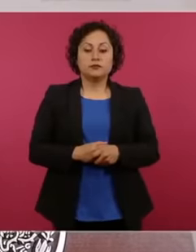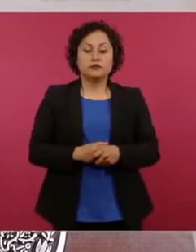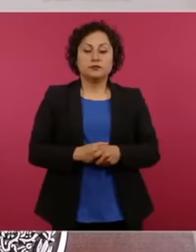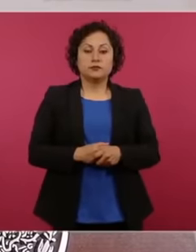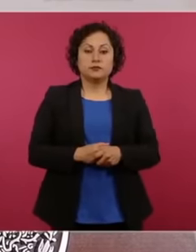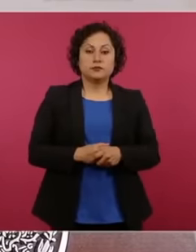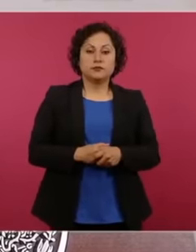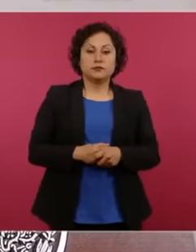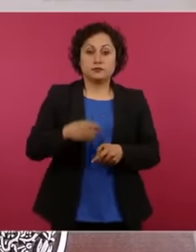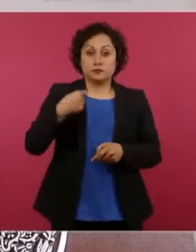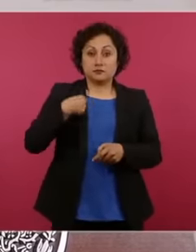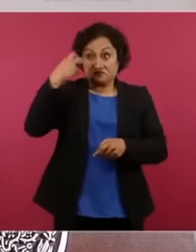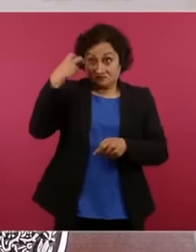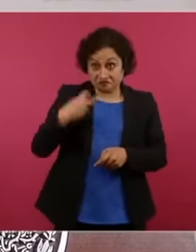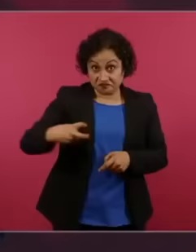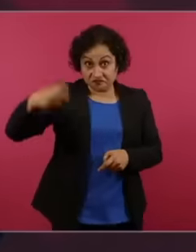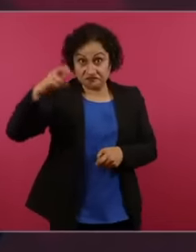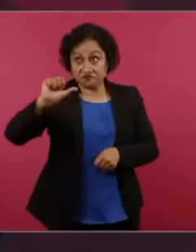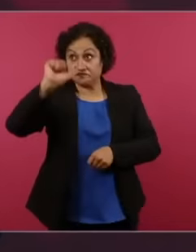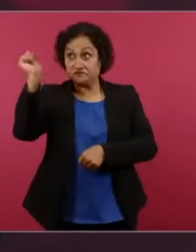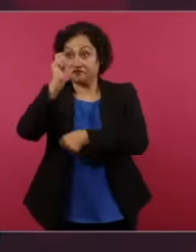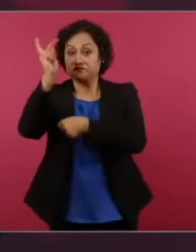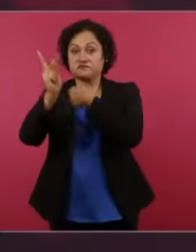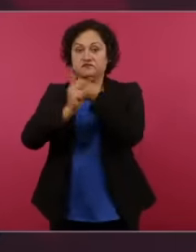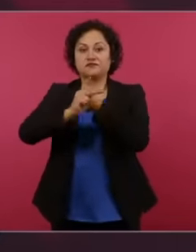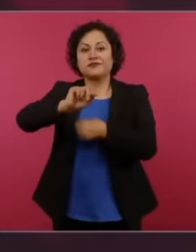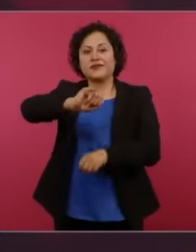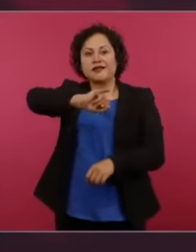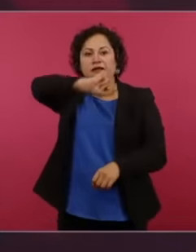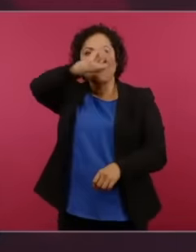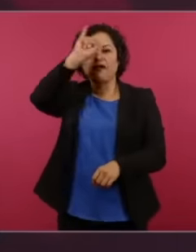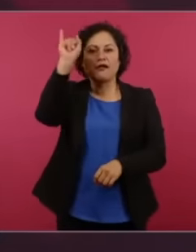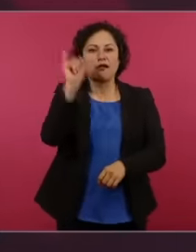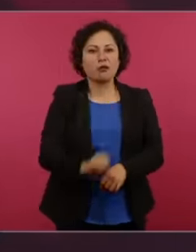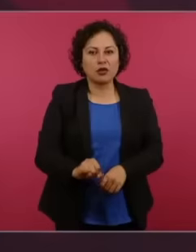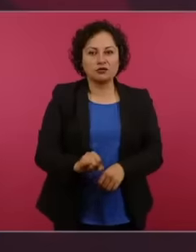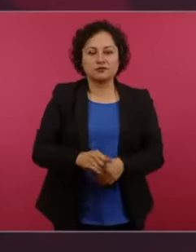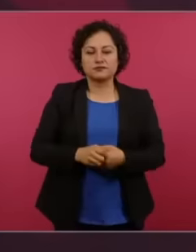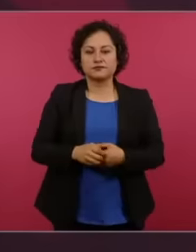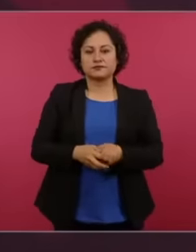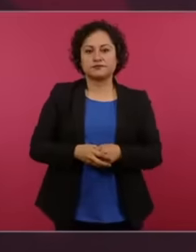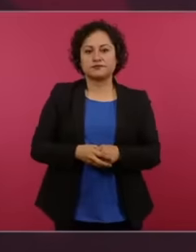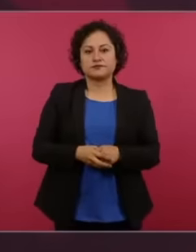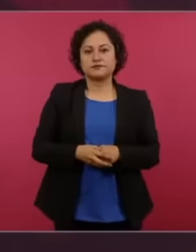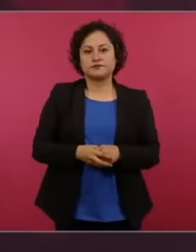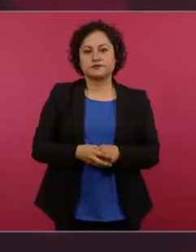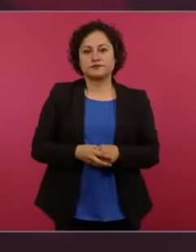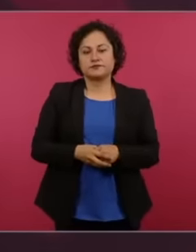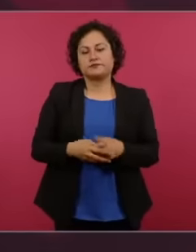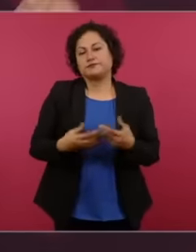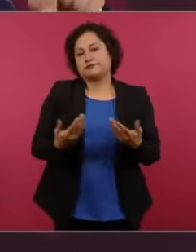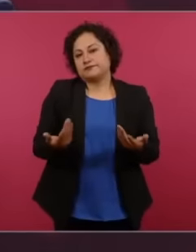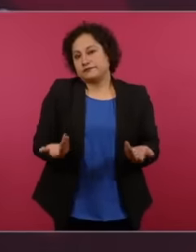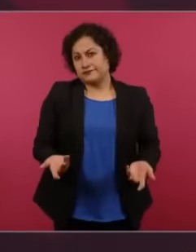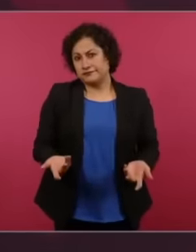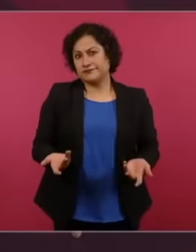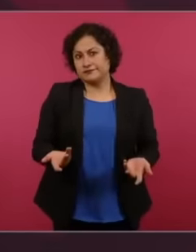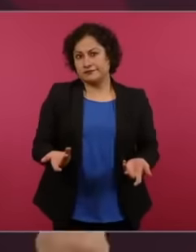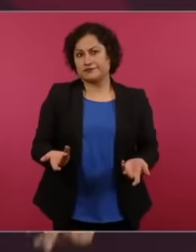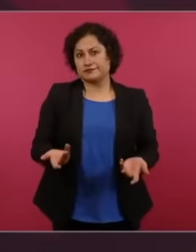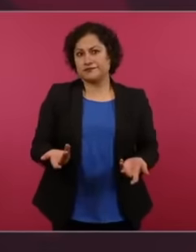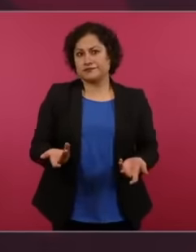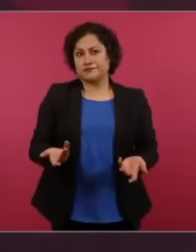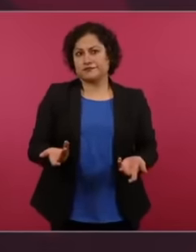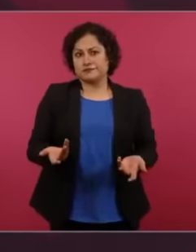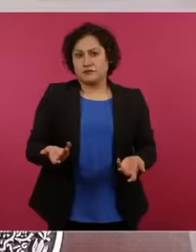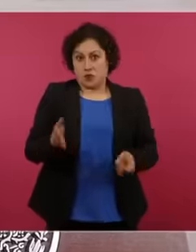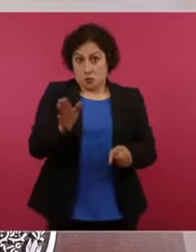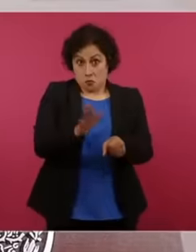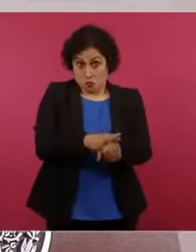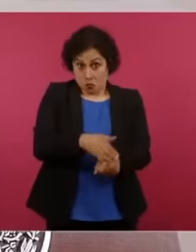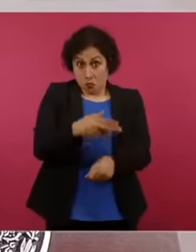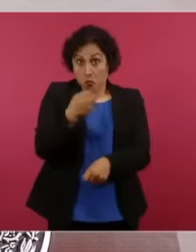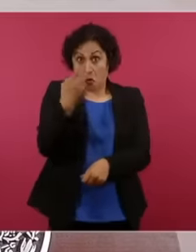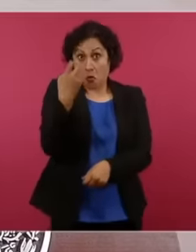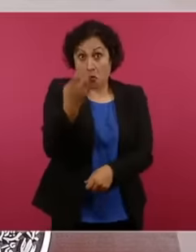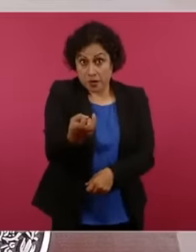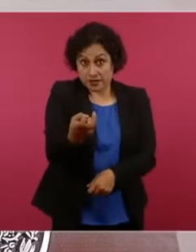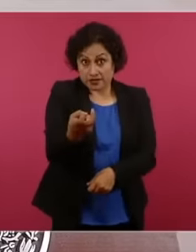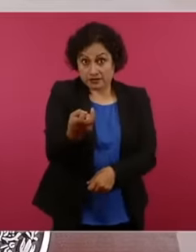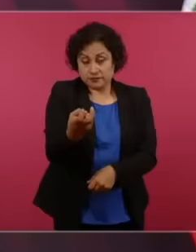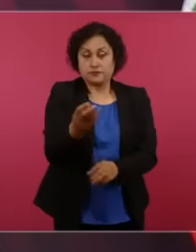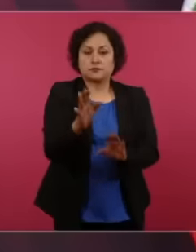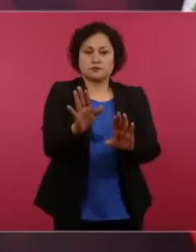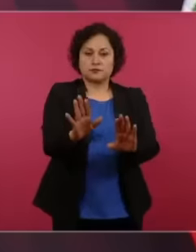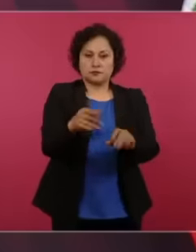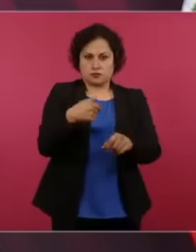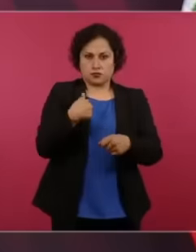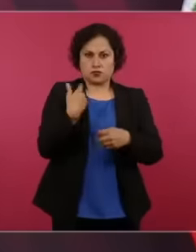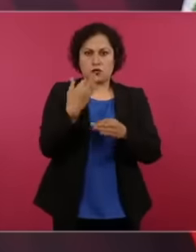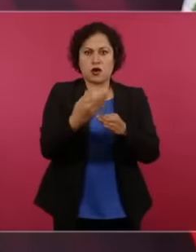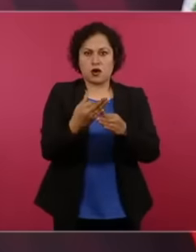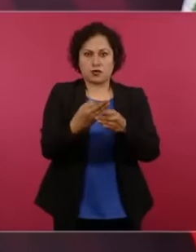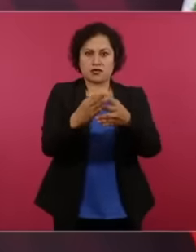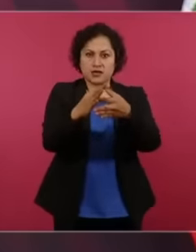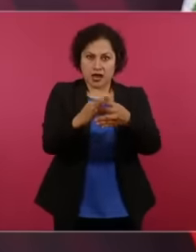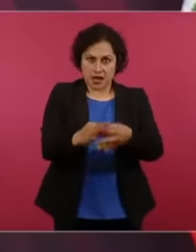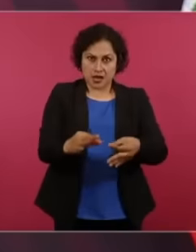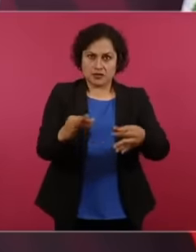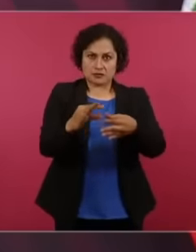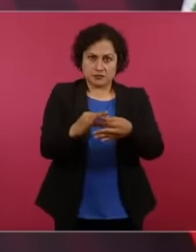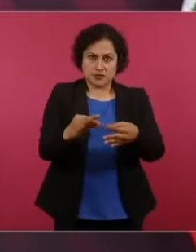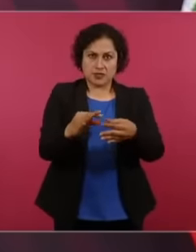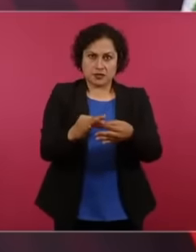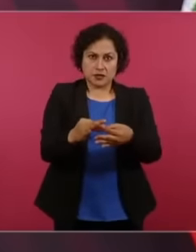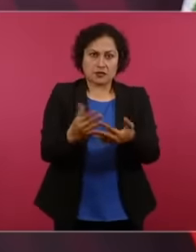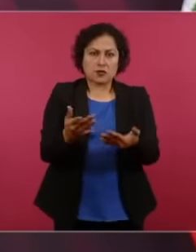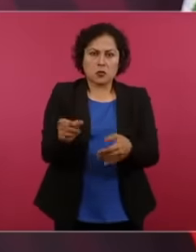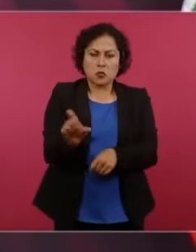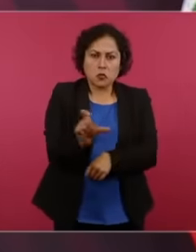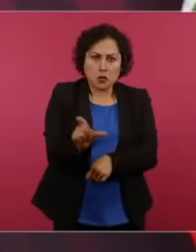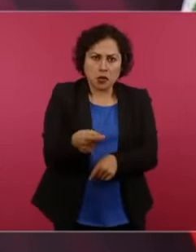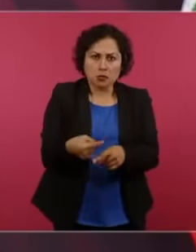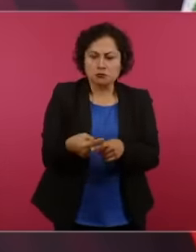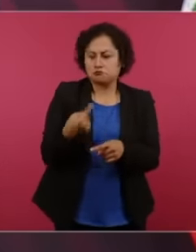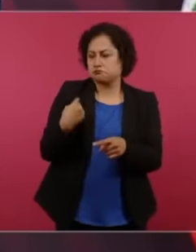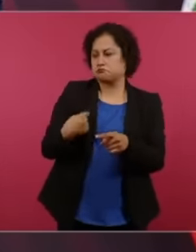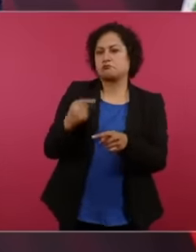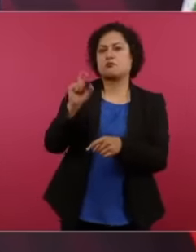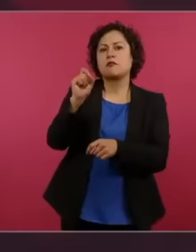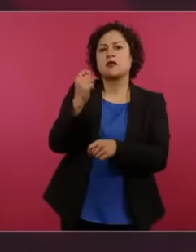then for that reason but what I am telling you is 24 years old no